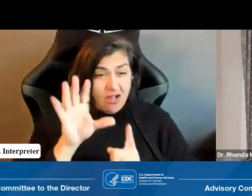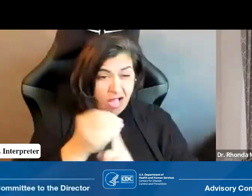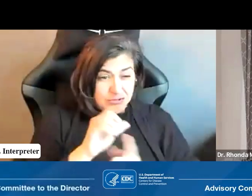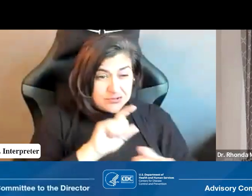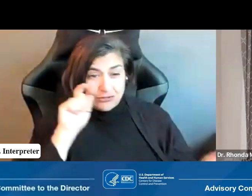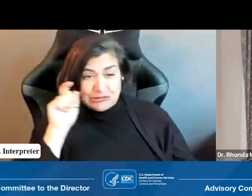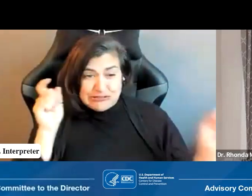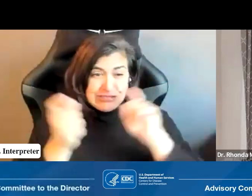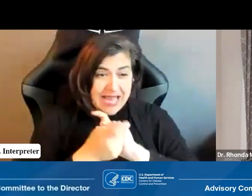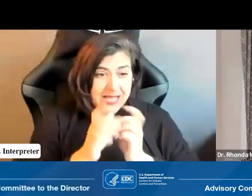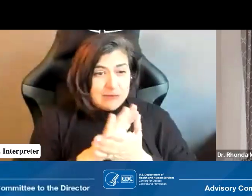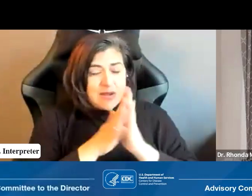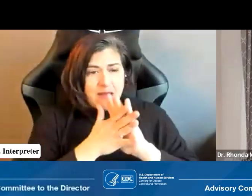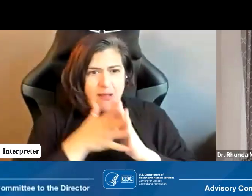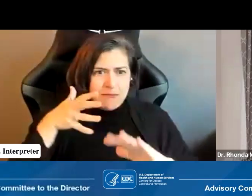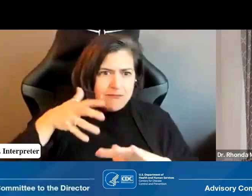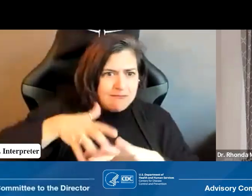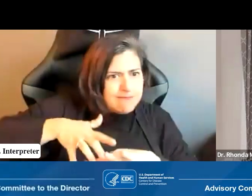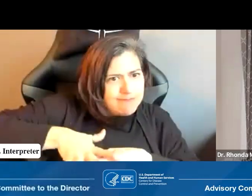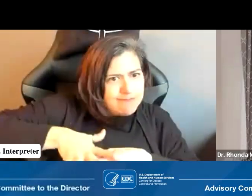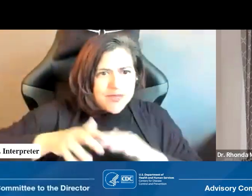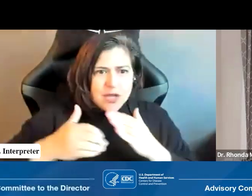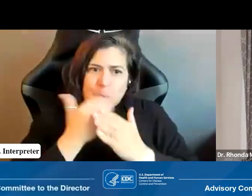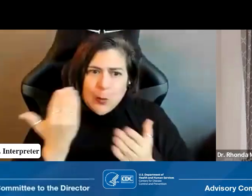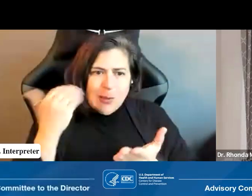across different systems and across interdisciplinary fashions.